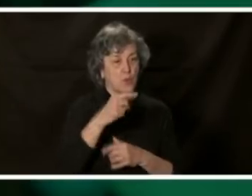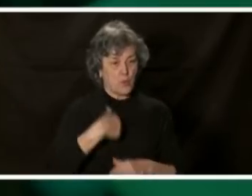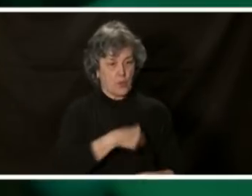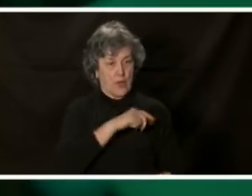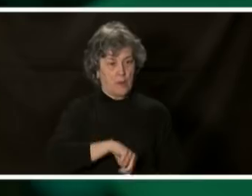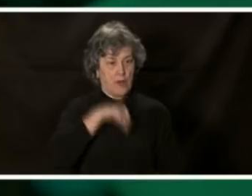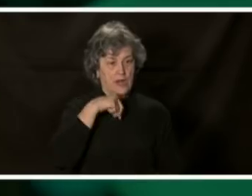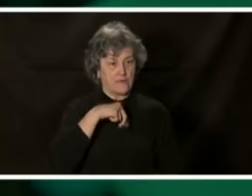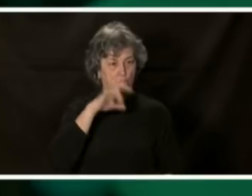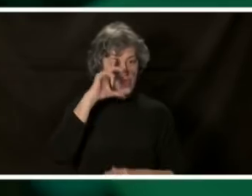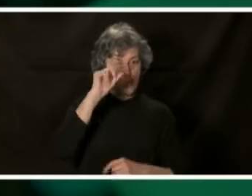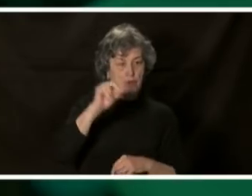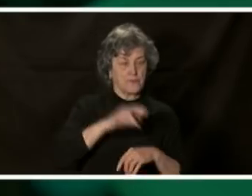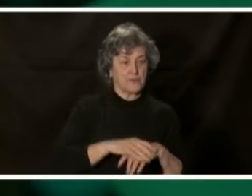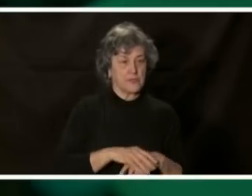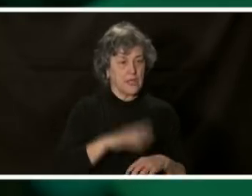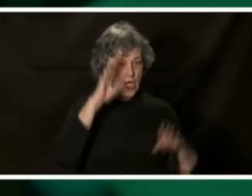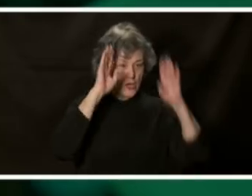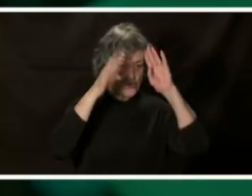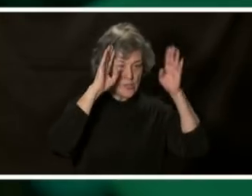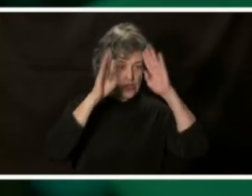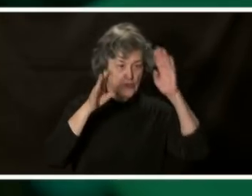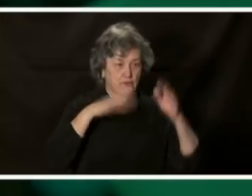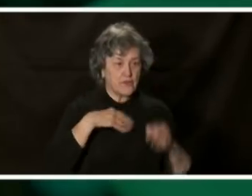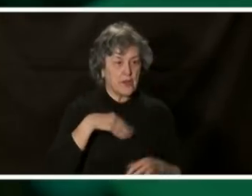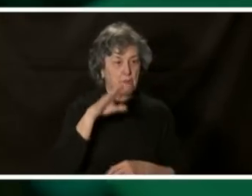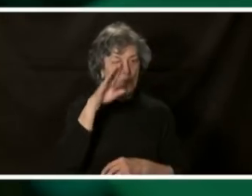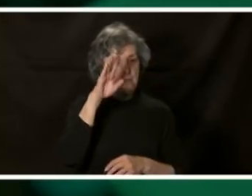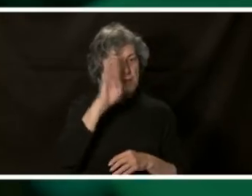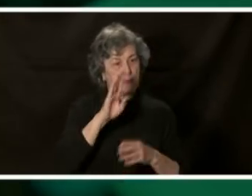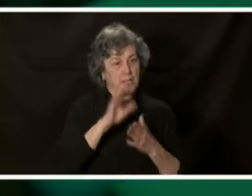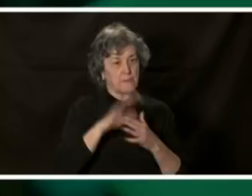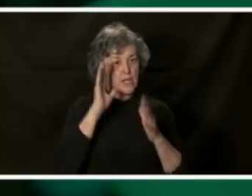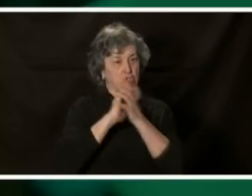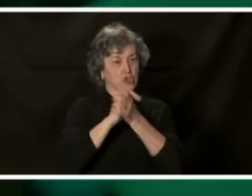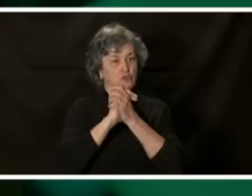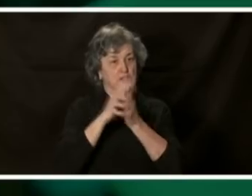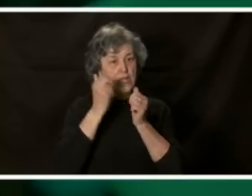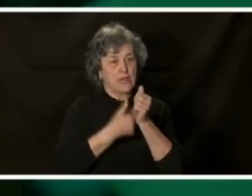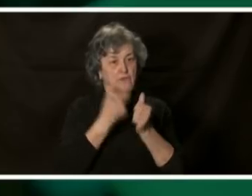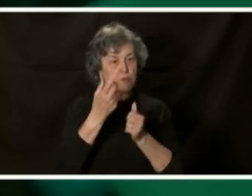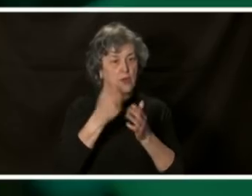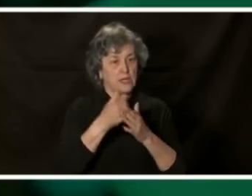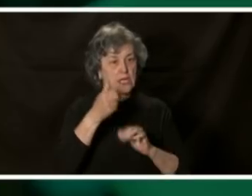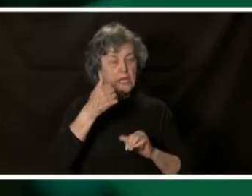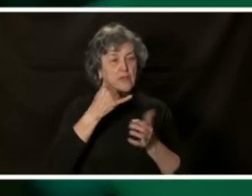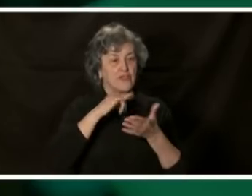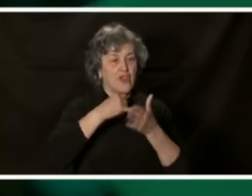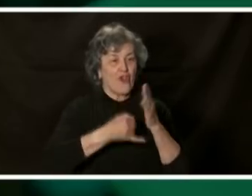BLAZE ON. » GREETINGS FROM THE DEPARTMENT OF HISTORY. CONGRATULATIONS TO EVERYBODY IN THE COLLEGE OF ARTS AND SCIENCES, AND ESPECIALLY TO OUR HISTORY MAJORS.